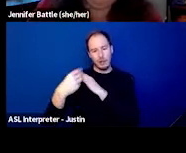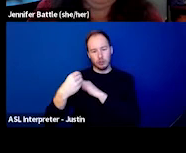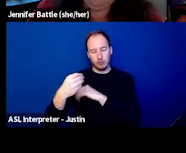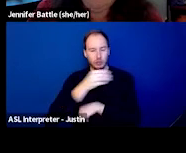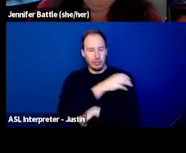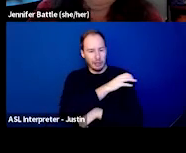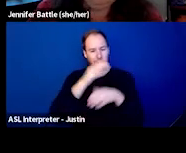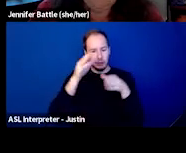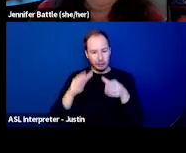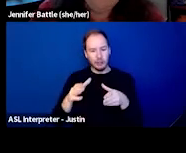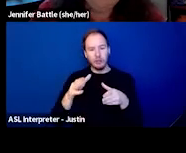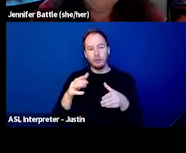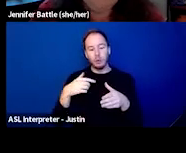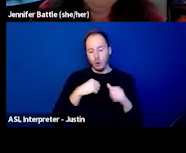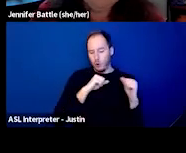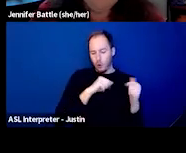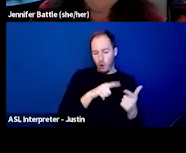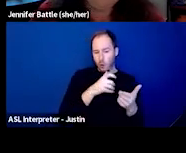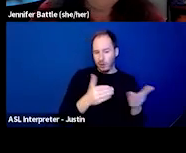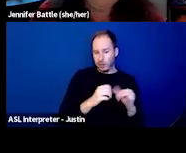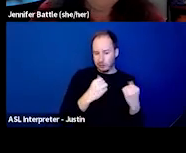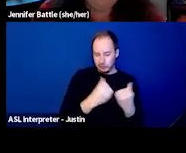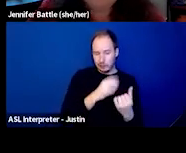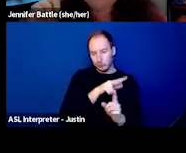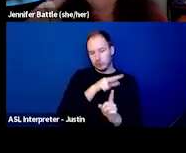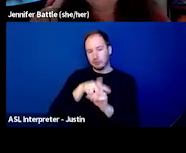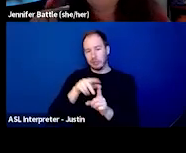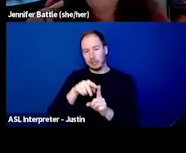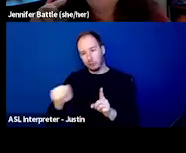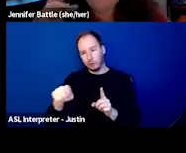So we have sort of everybody on the team assigned to go at least once a month.